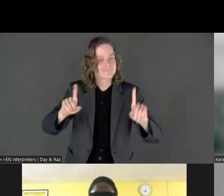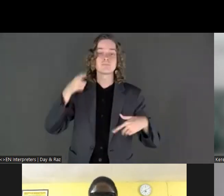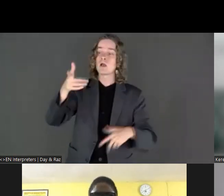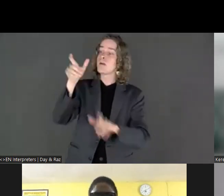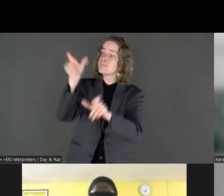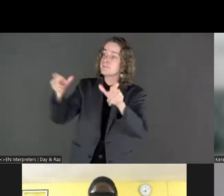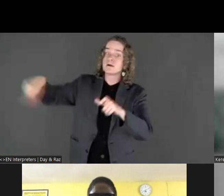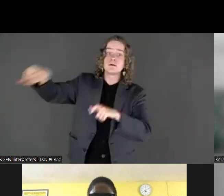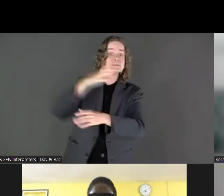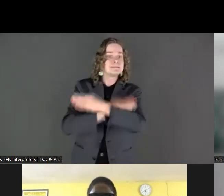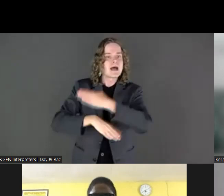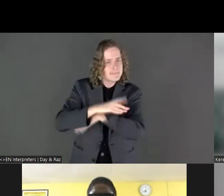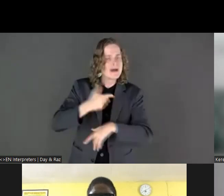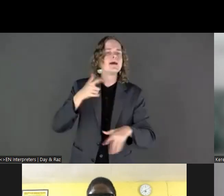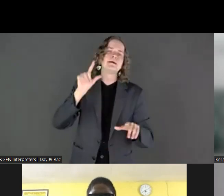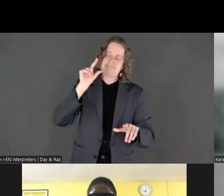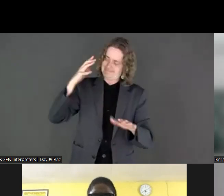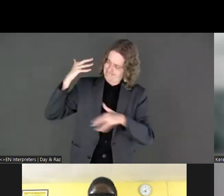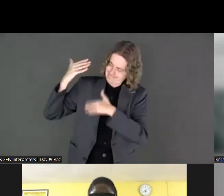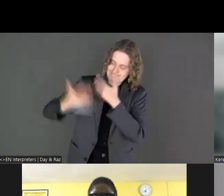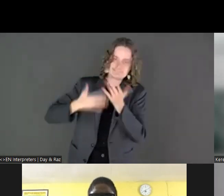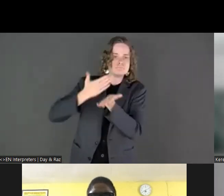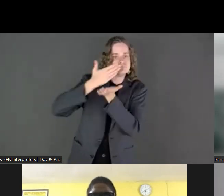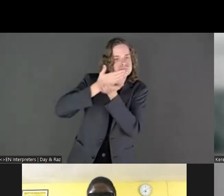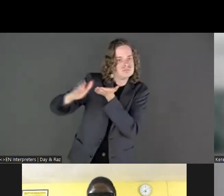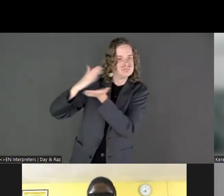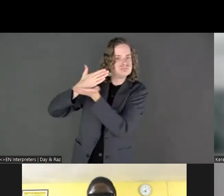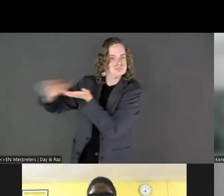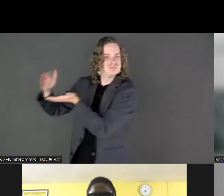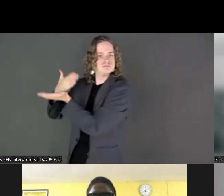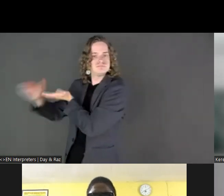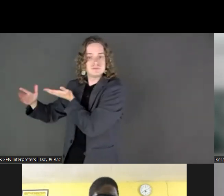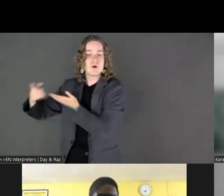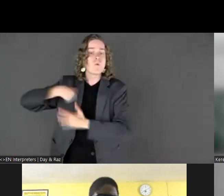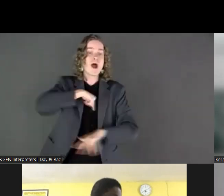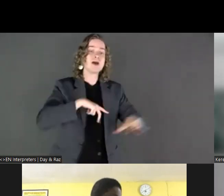lead and influence formal humanitarian decision making structures at global and local levels.